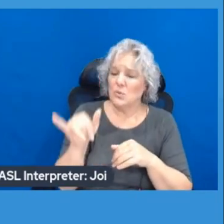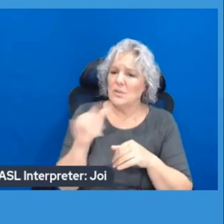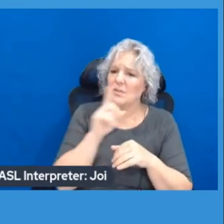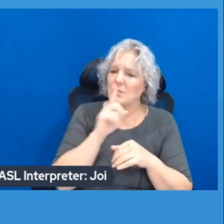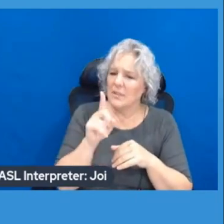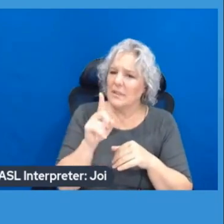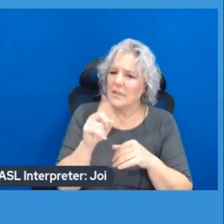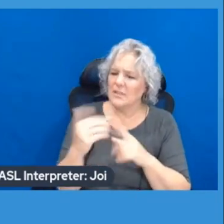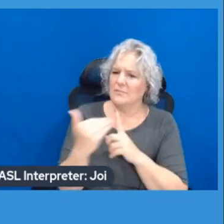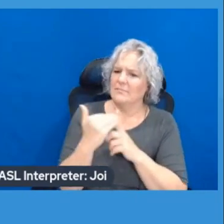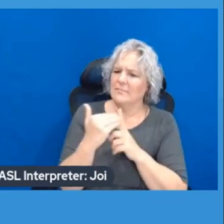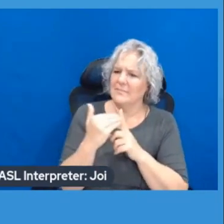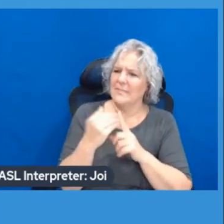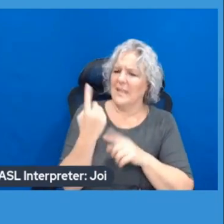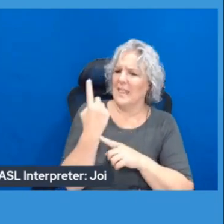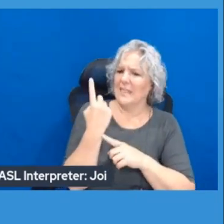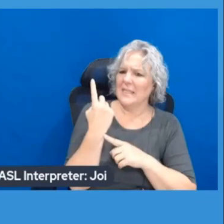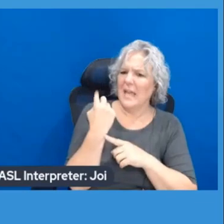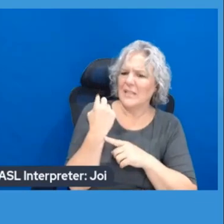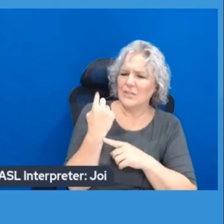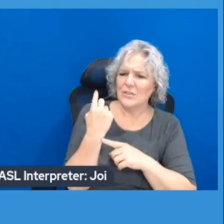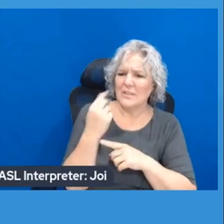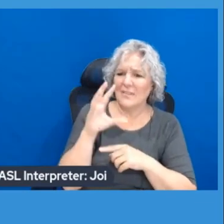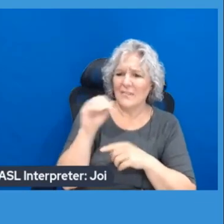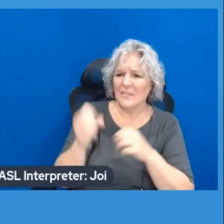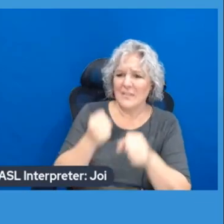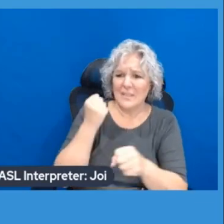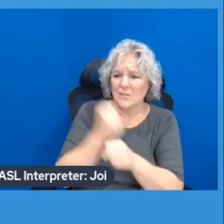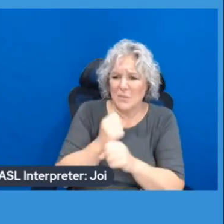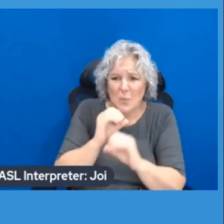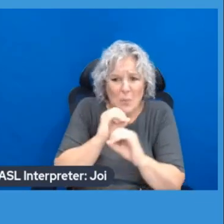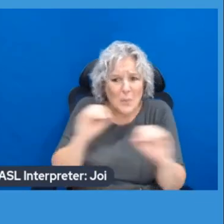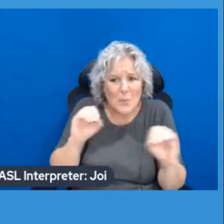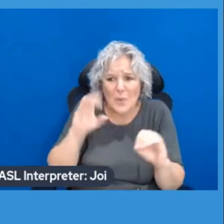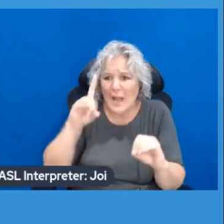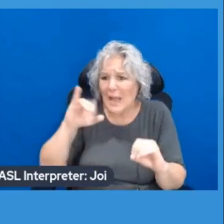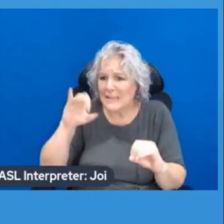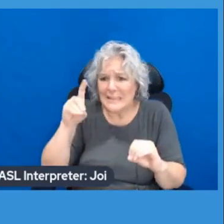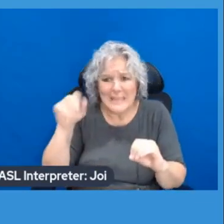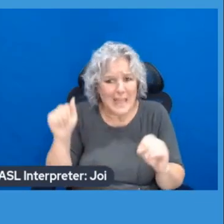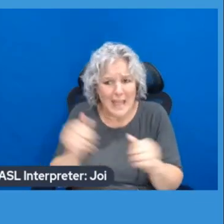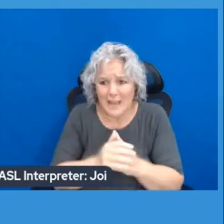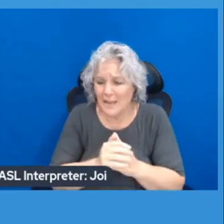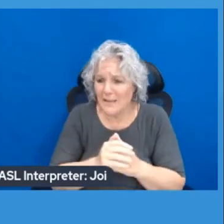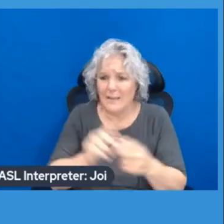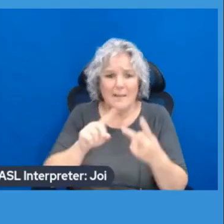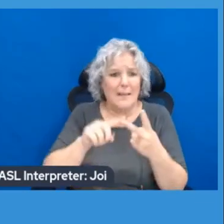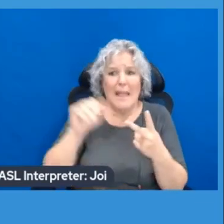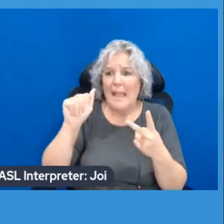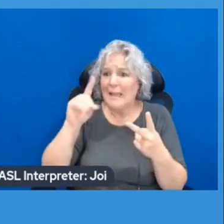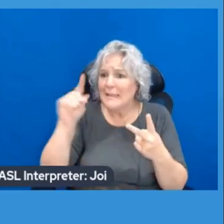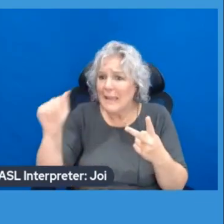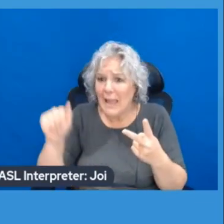there was no Individuals with Disabilities Education Act, there was no American with Disabilities Education Act,